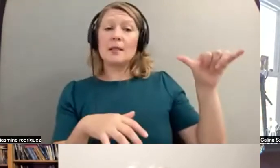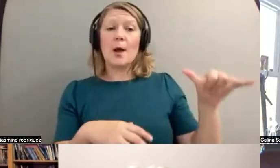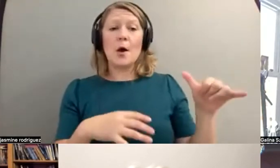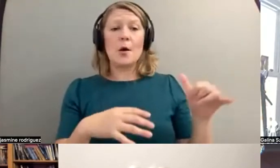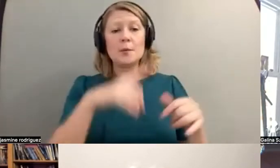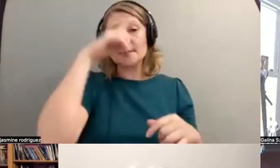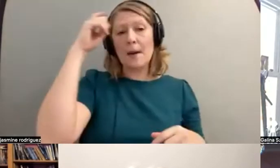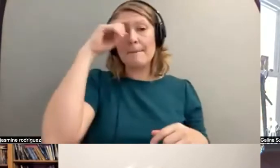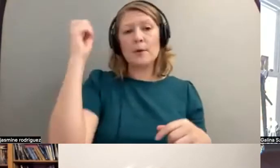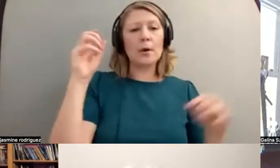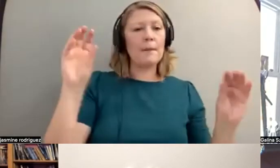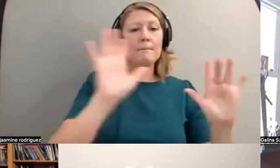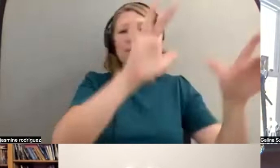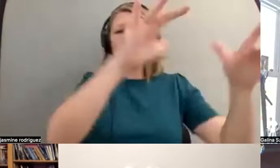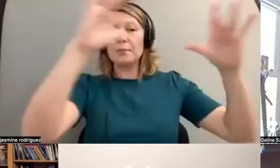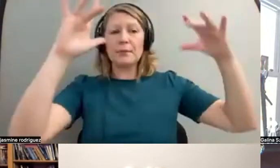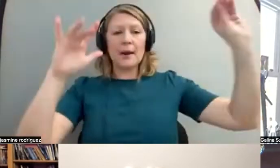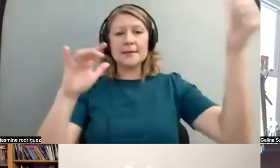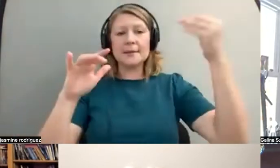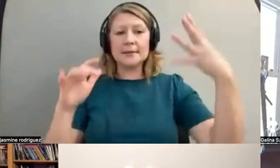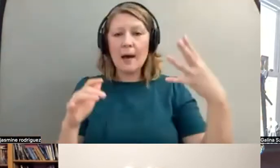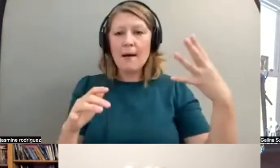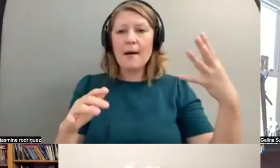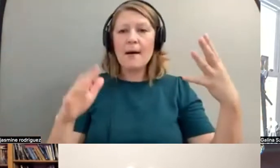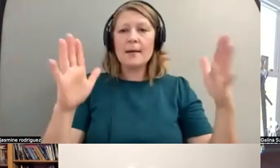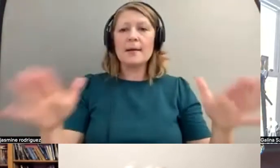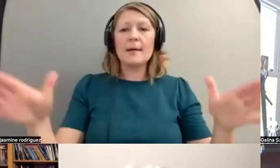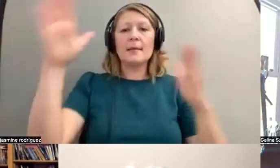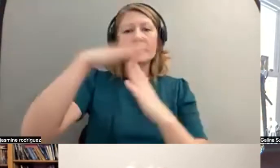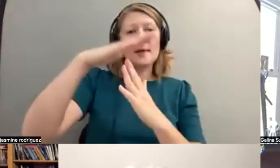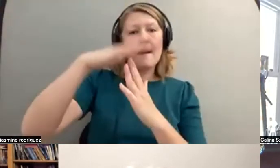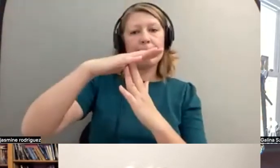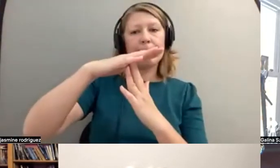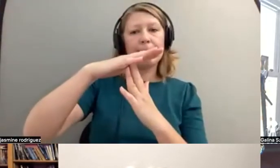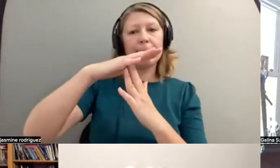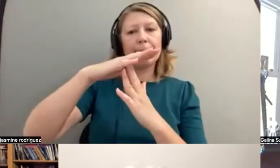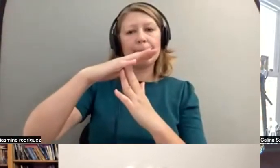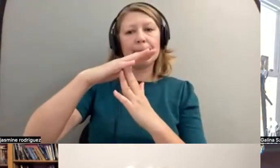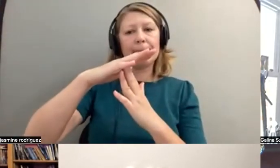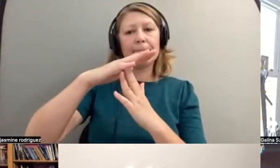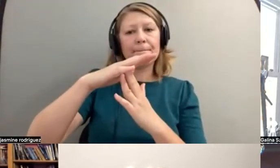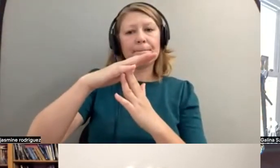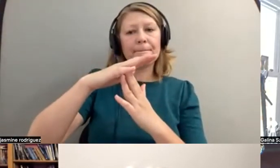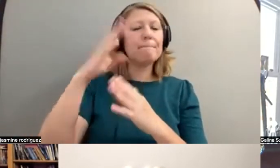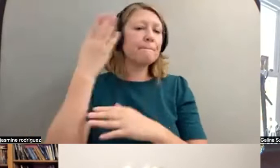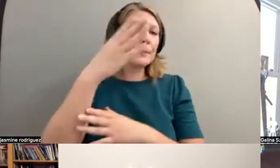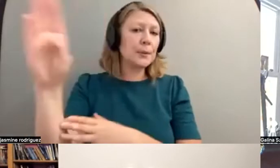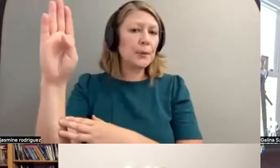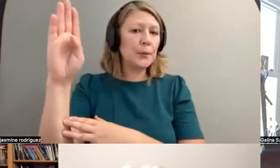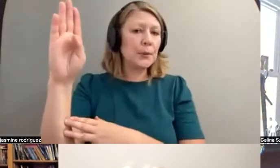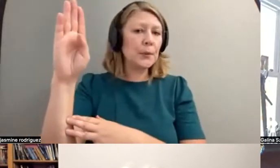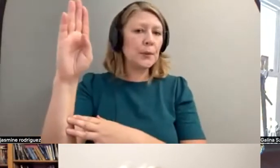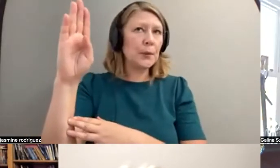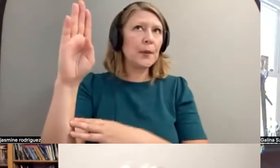and then there is a blue of reflection, how was our year. So that's how I